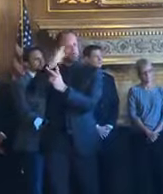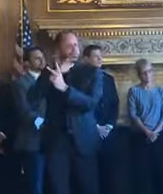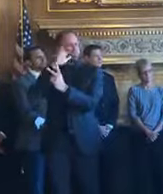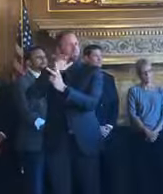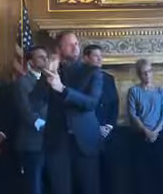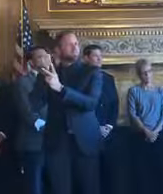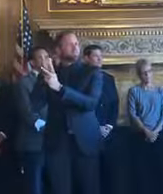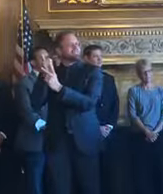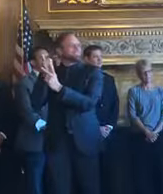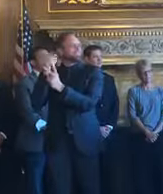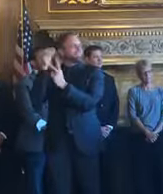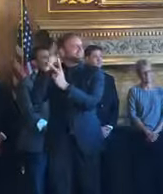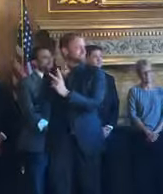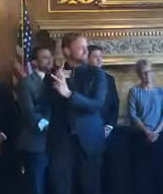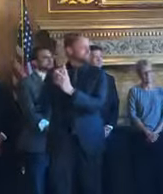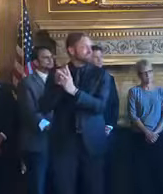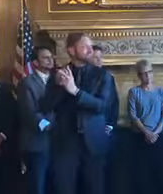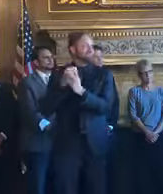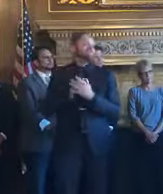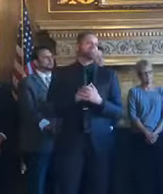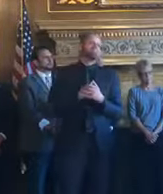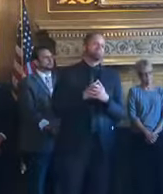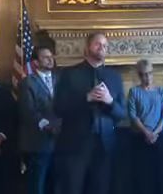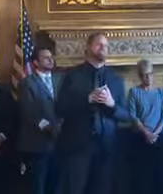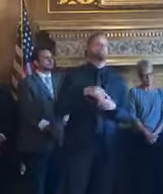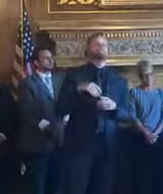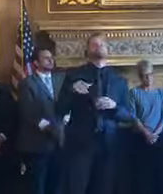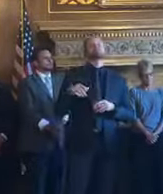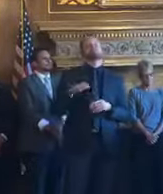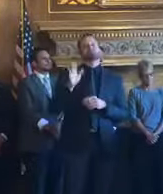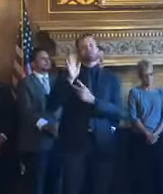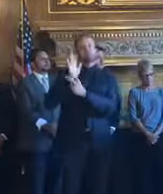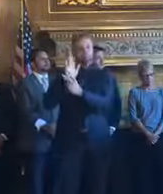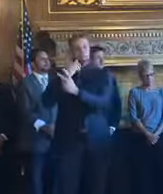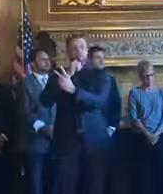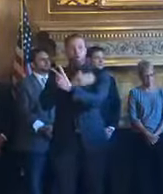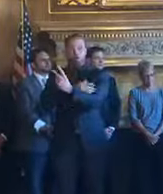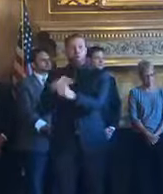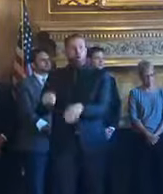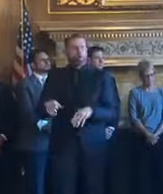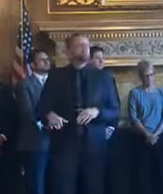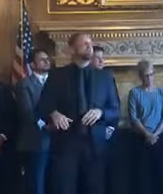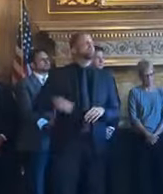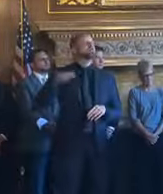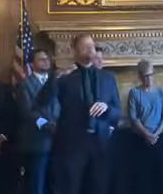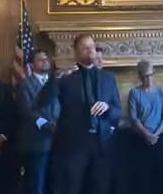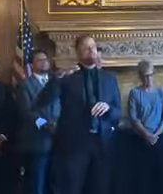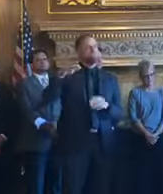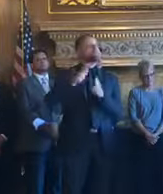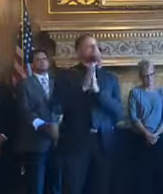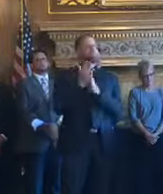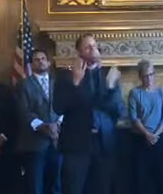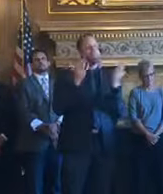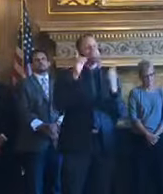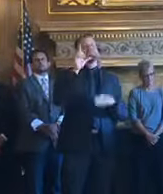They have a grown up daughter who is a librarian, who has a job, and is the interpreter for